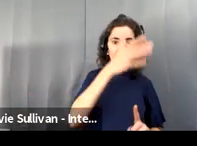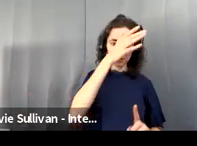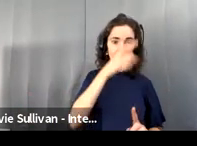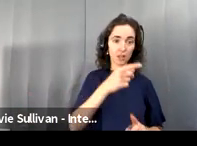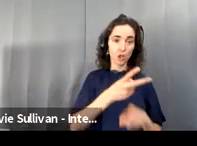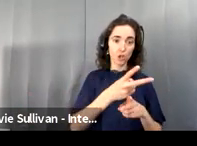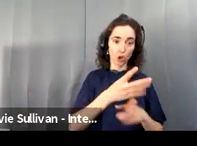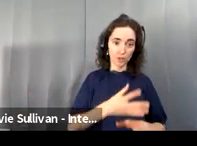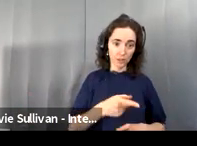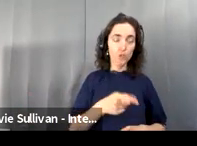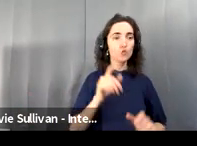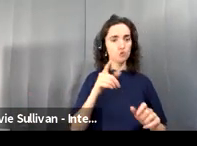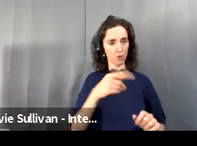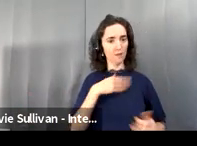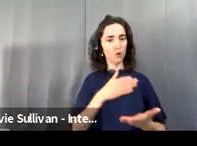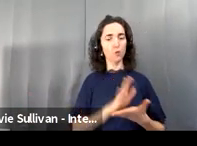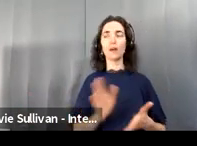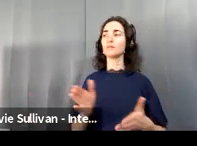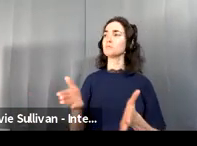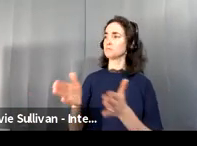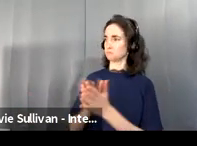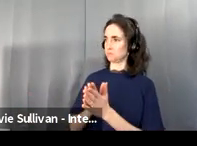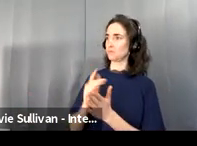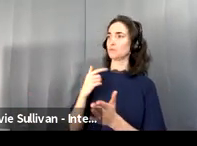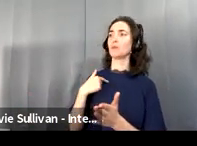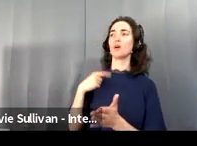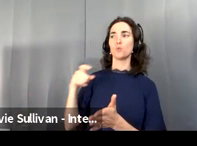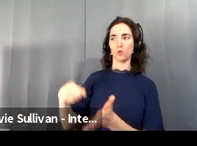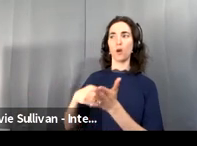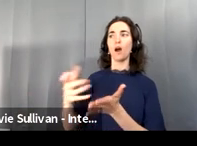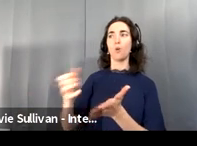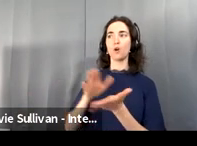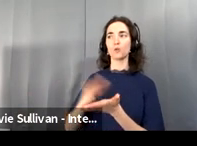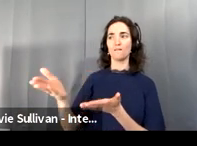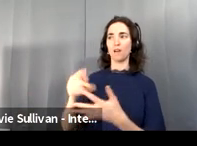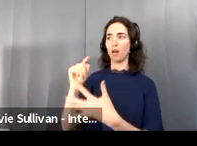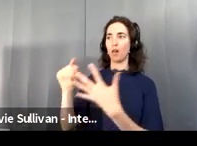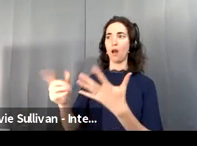You have a right to request that the school system actually invites those individuals.